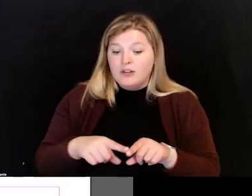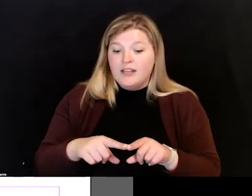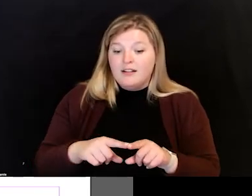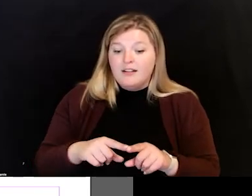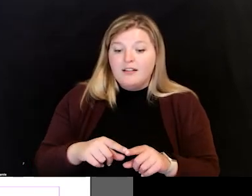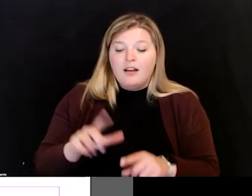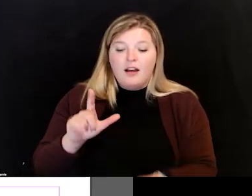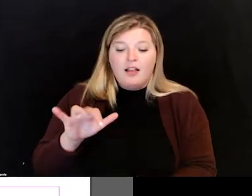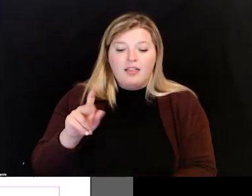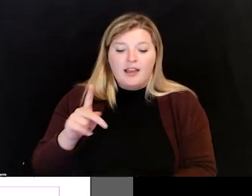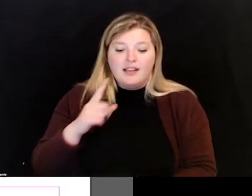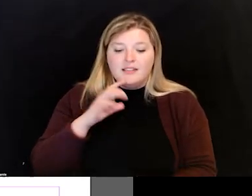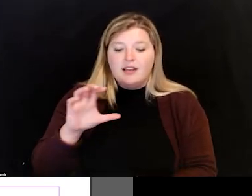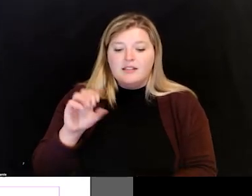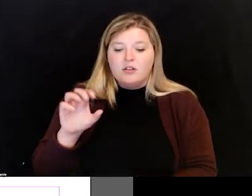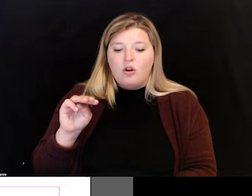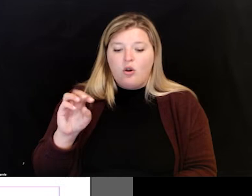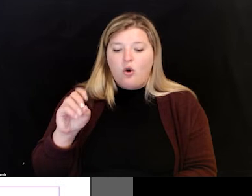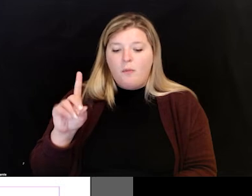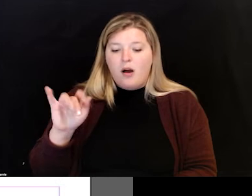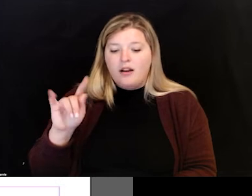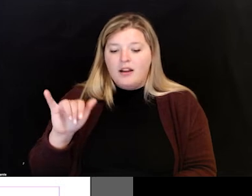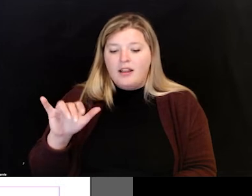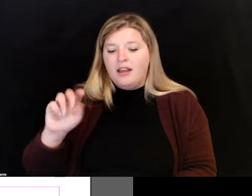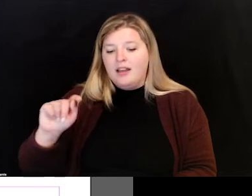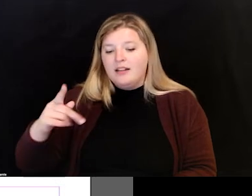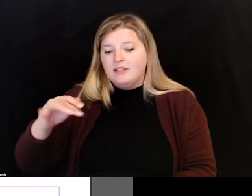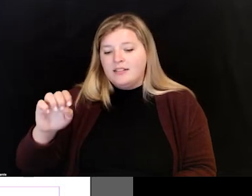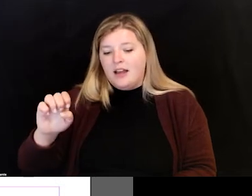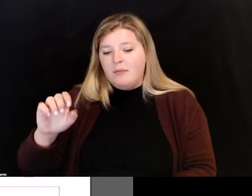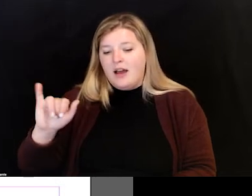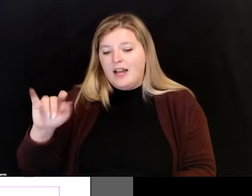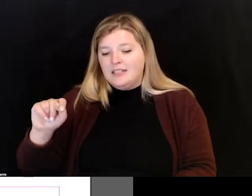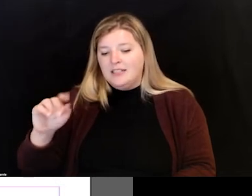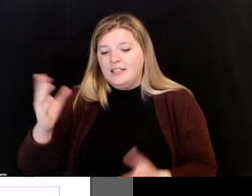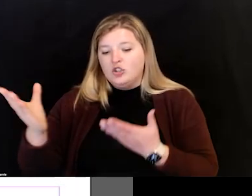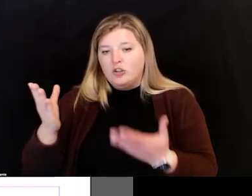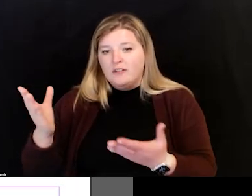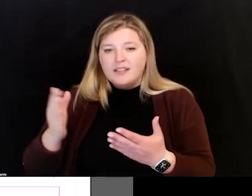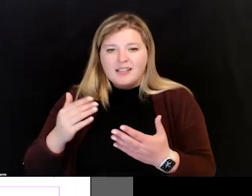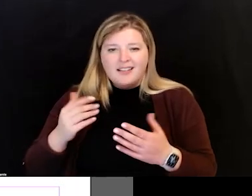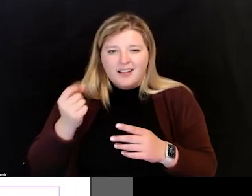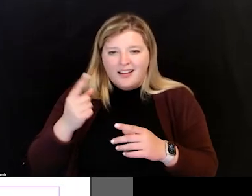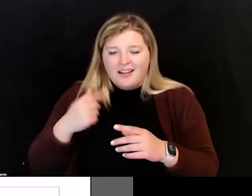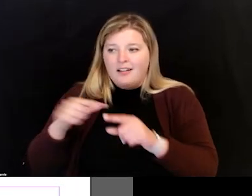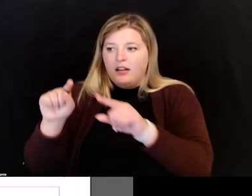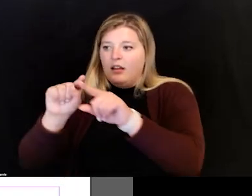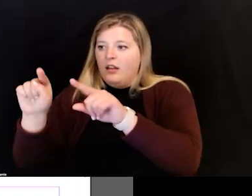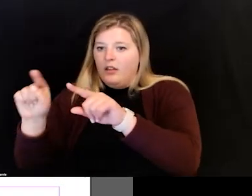a link that says, "commodity-type IT services," and it's broken across two lines. So not only is that going to cause reading comprehension